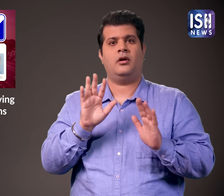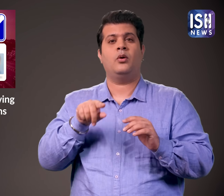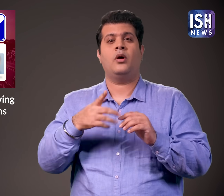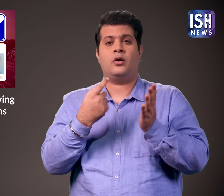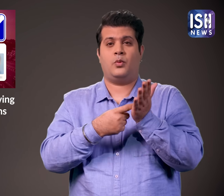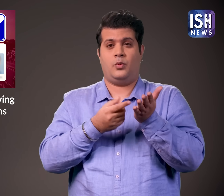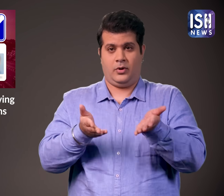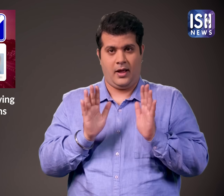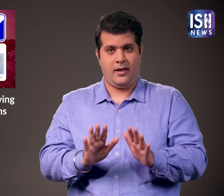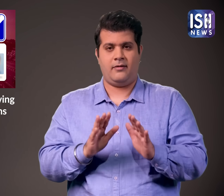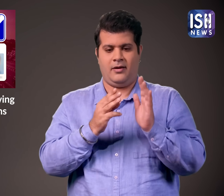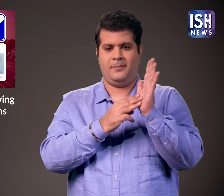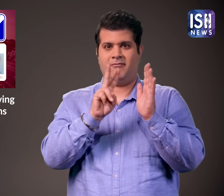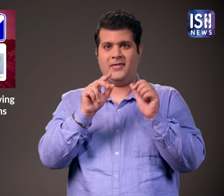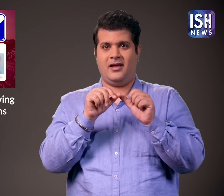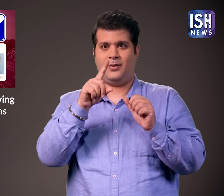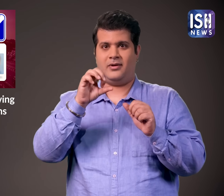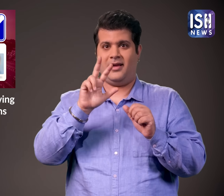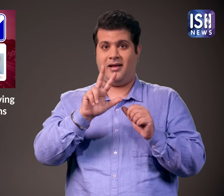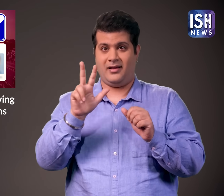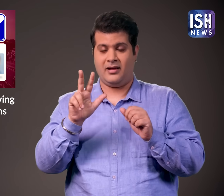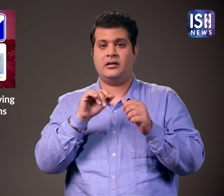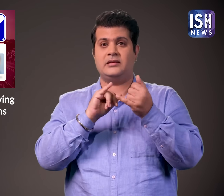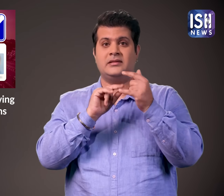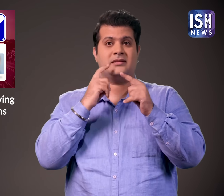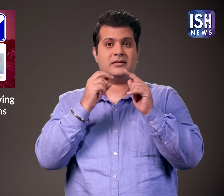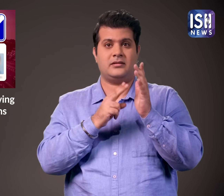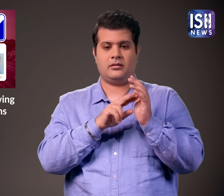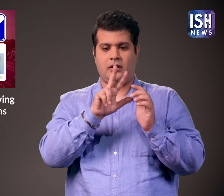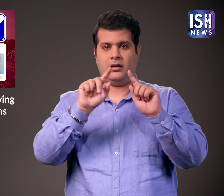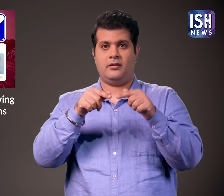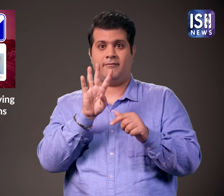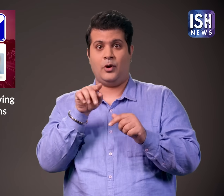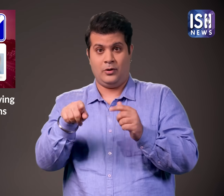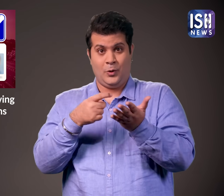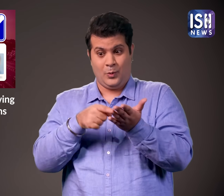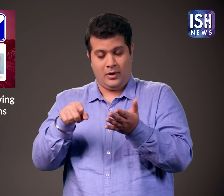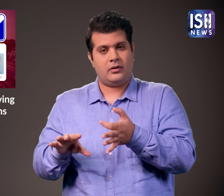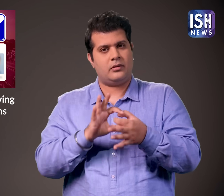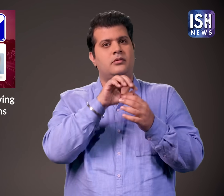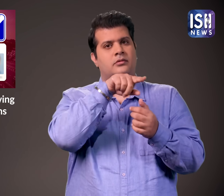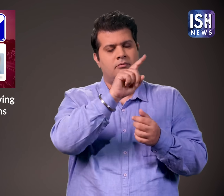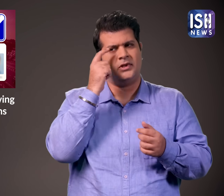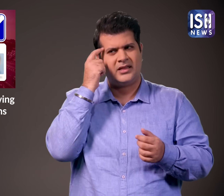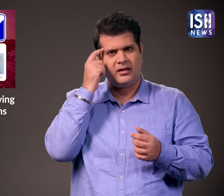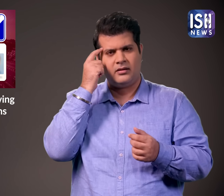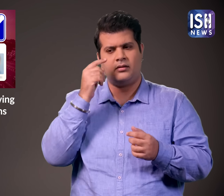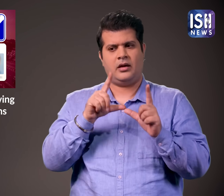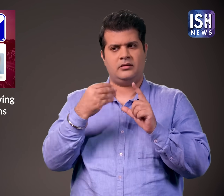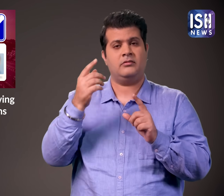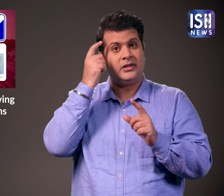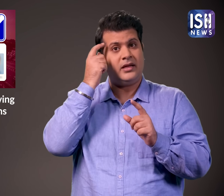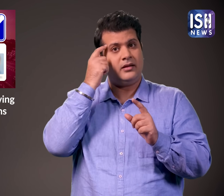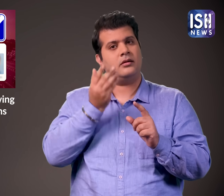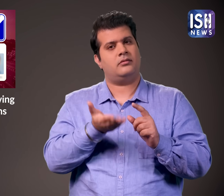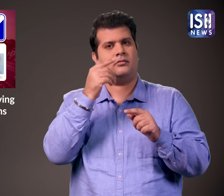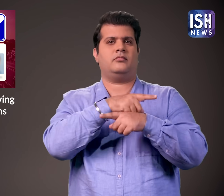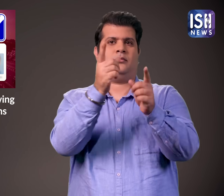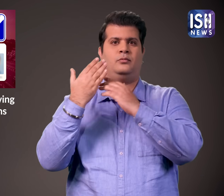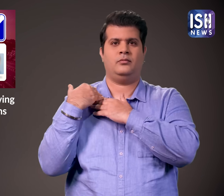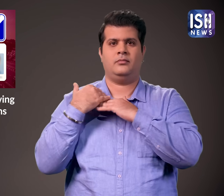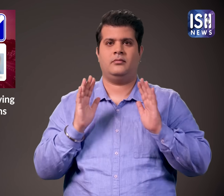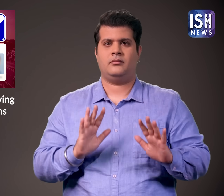under Section 8(4) of the Motor Vehicles Act, 1988.